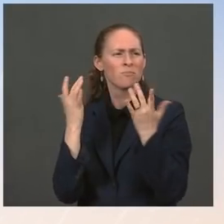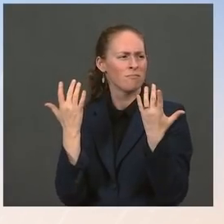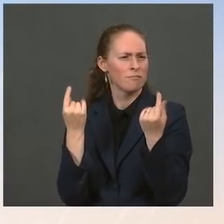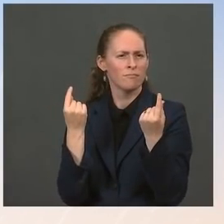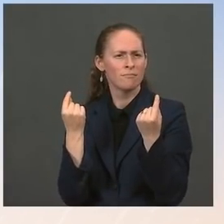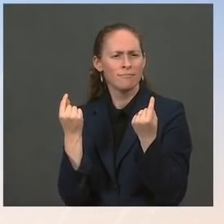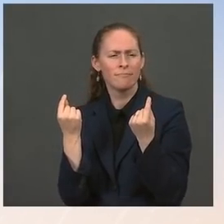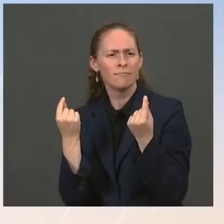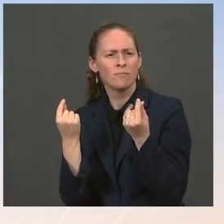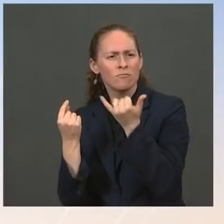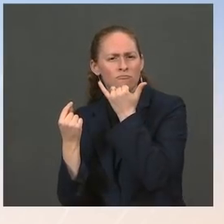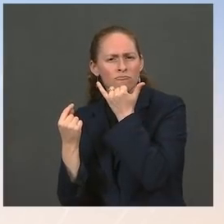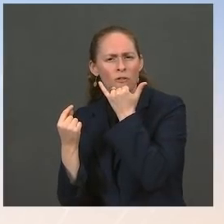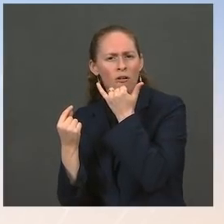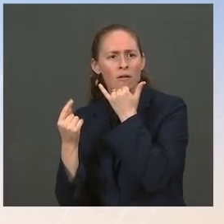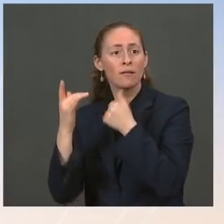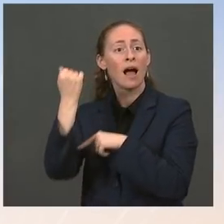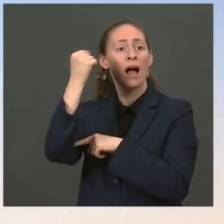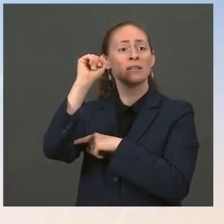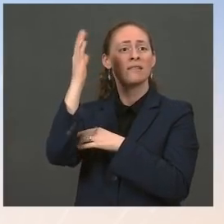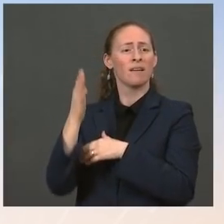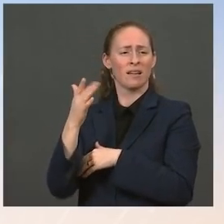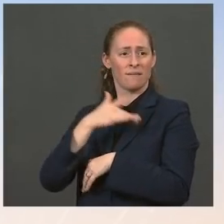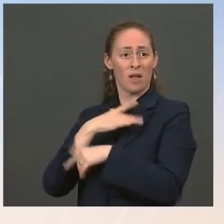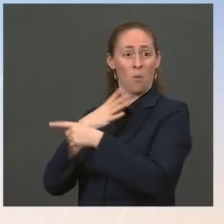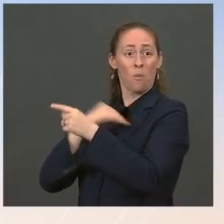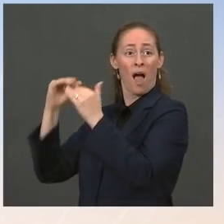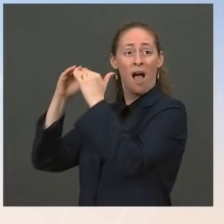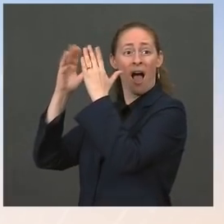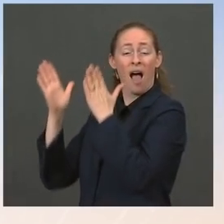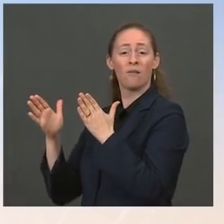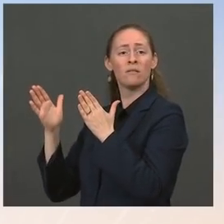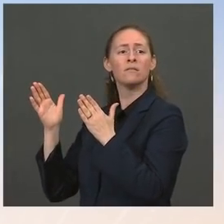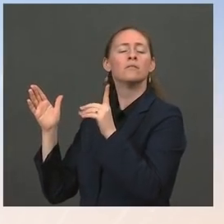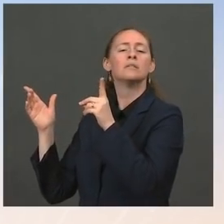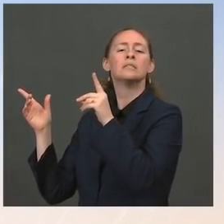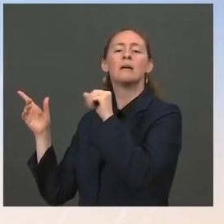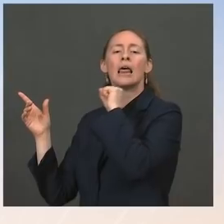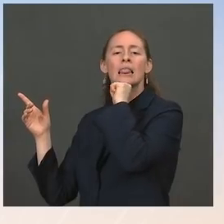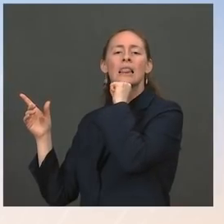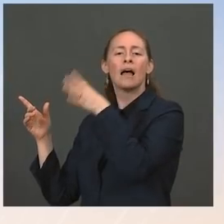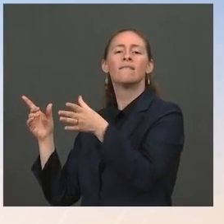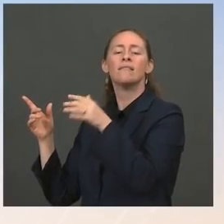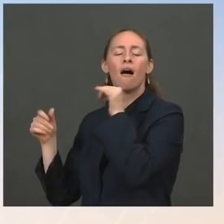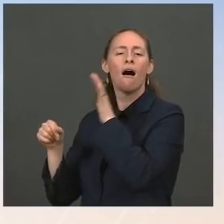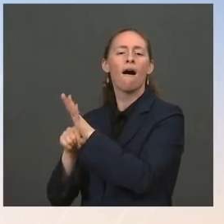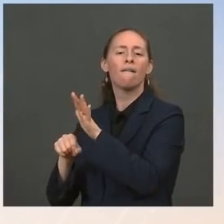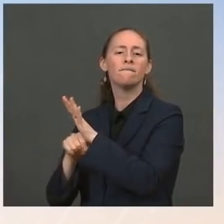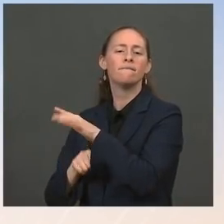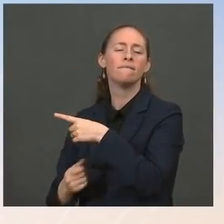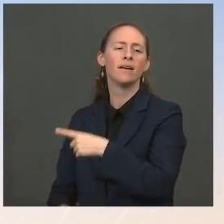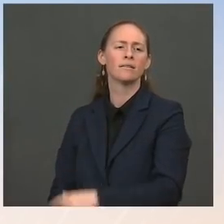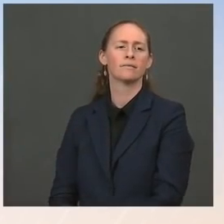who are saying this White House, the President isn't doing enough on voting rights specifically? Ms. Psaki: I think that was just the question I just answered, no?